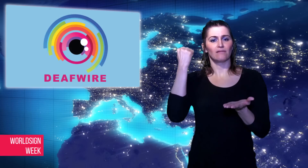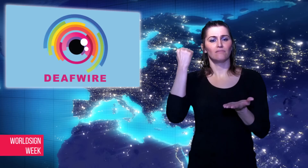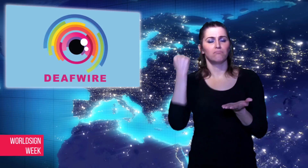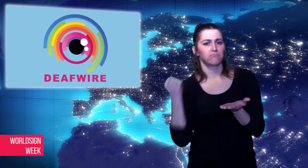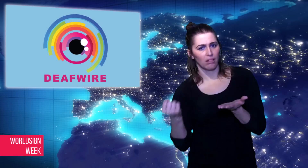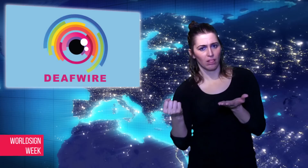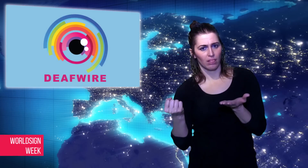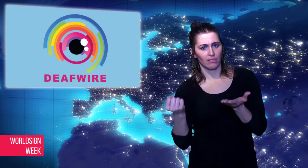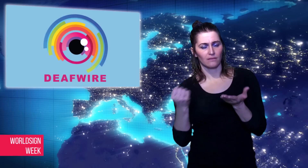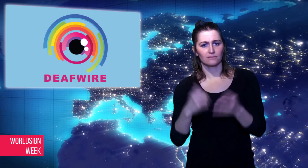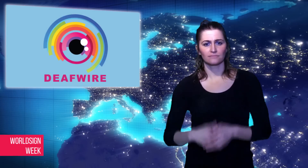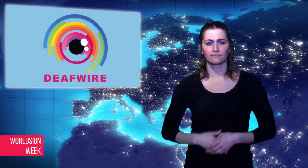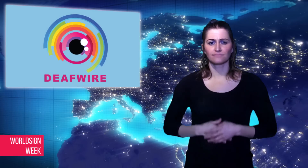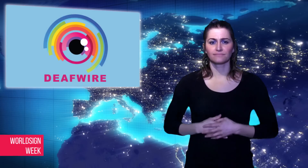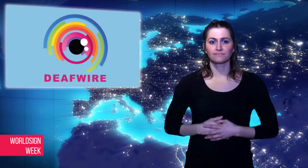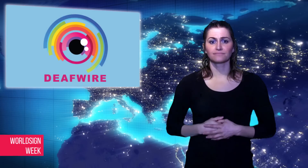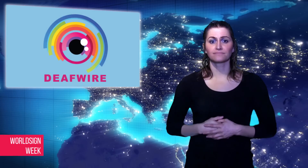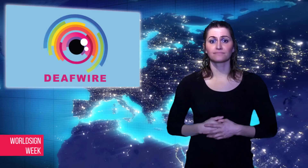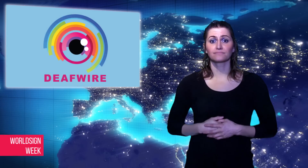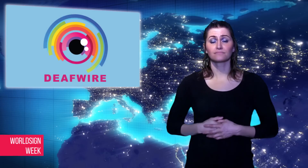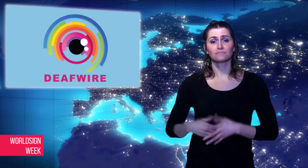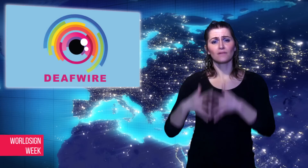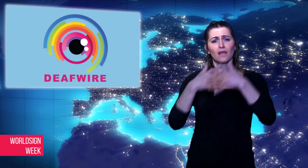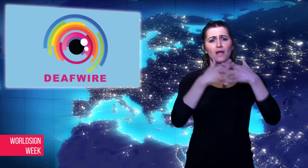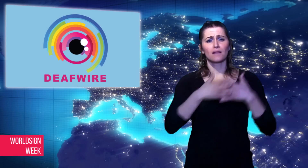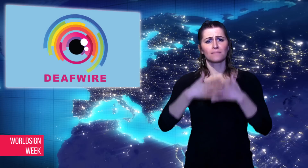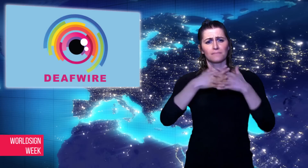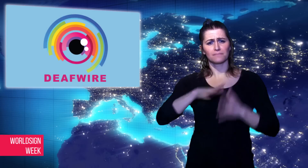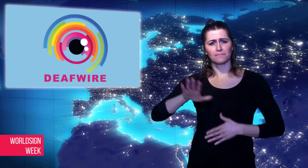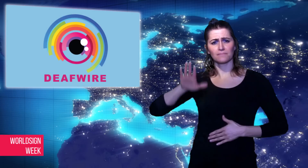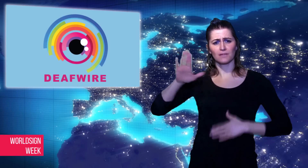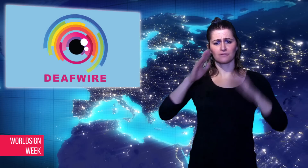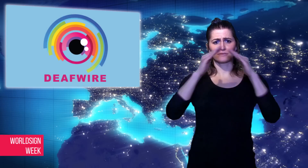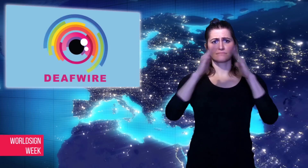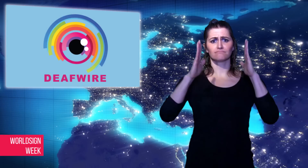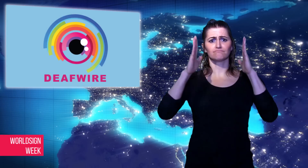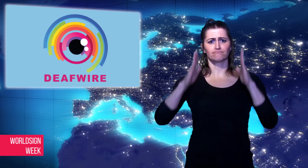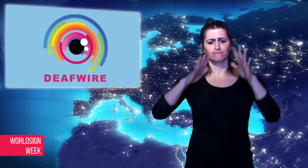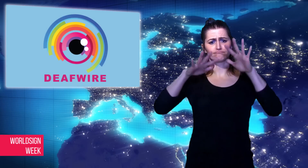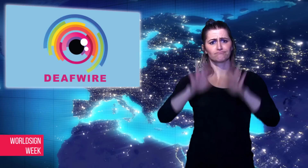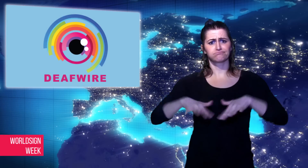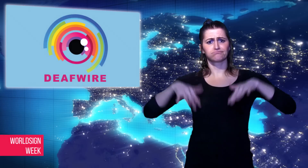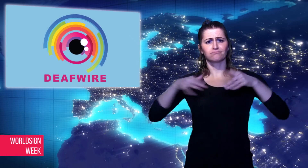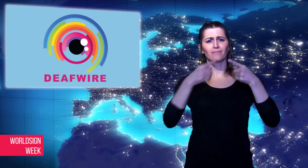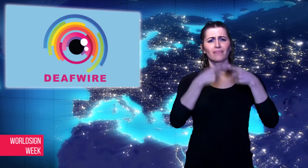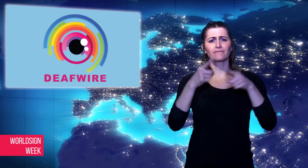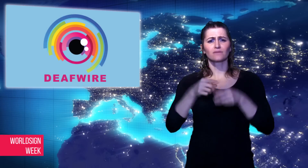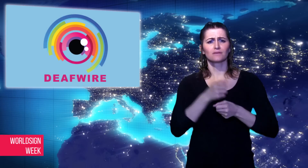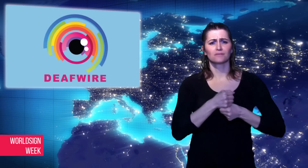The American House of Representatives